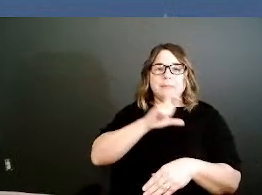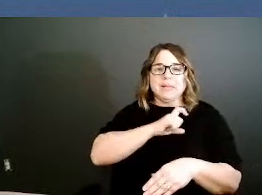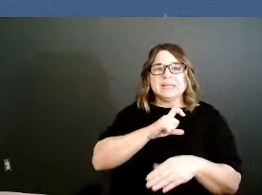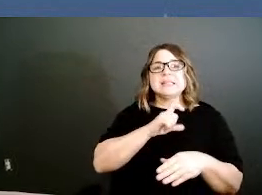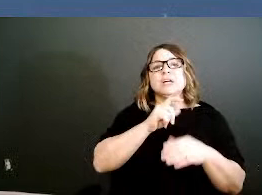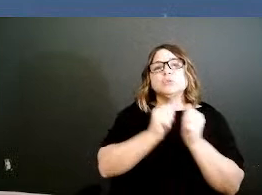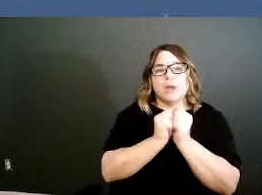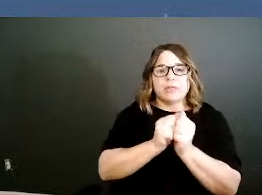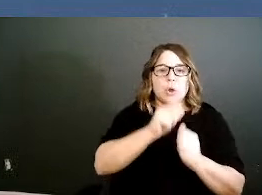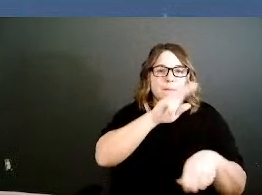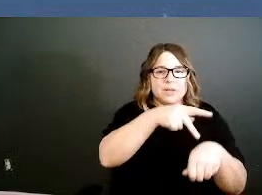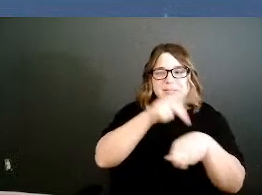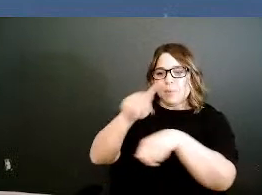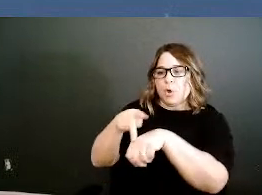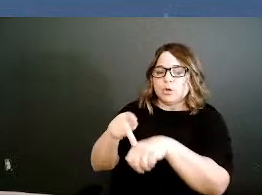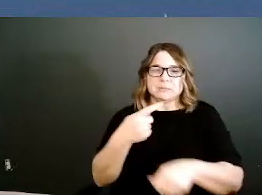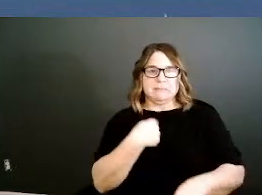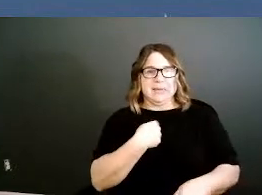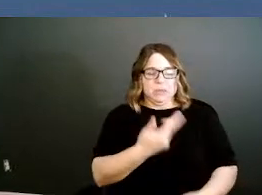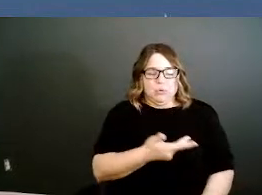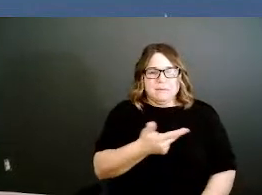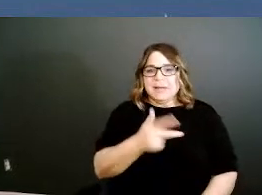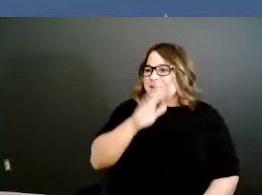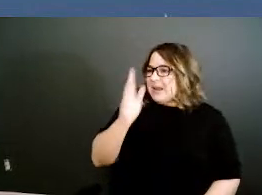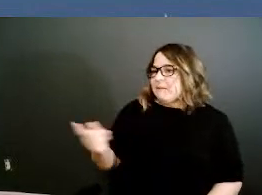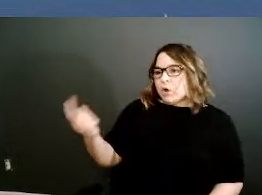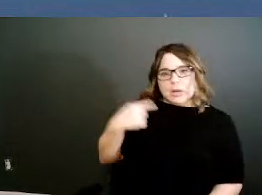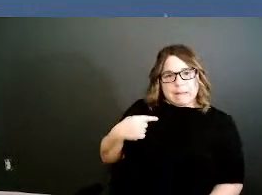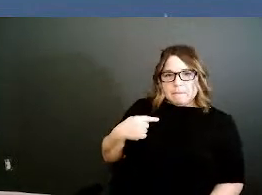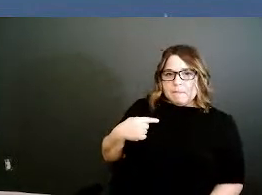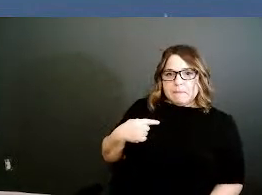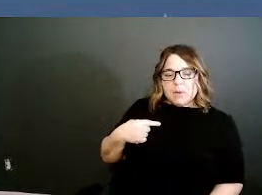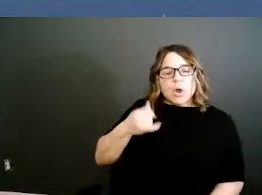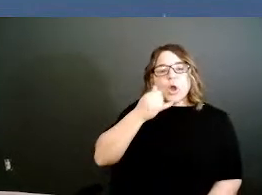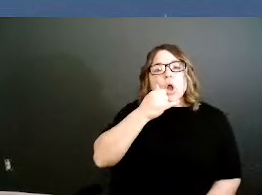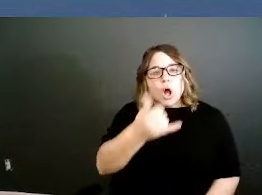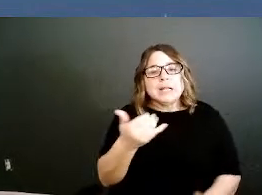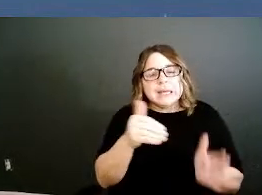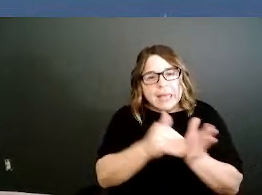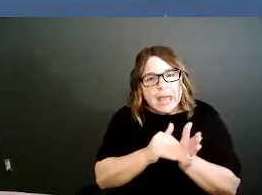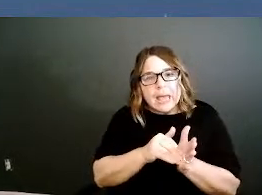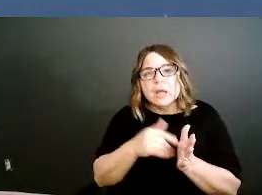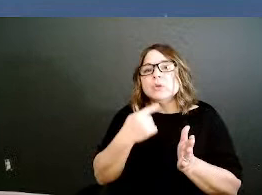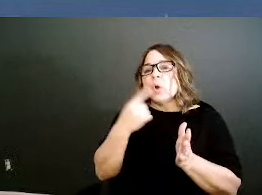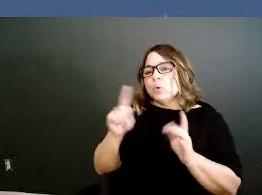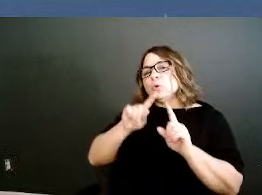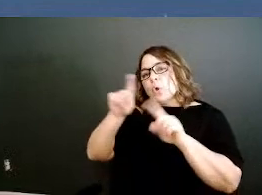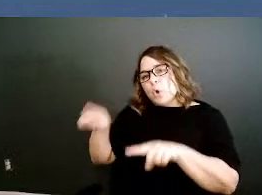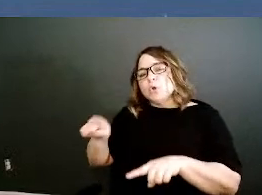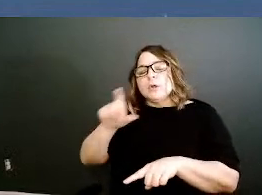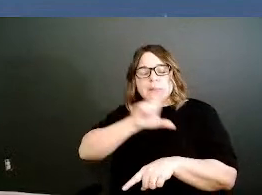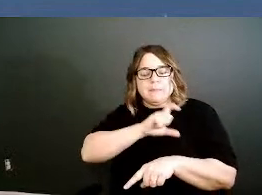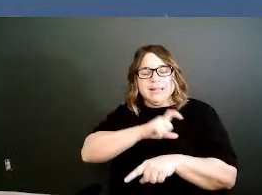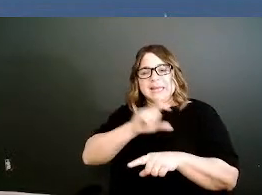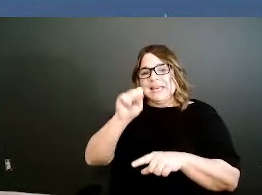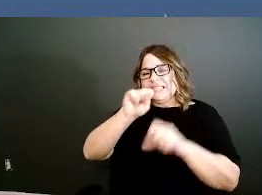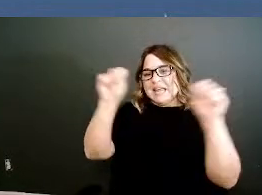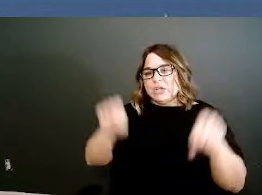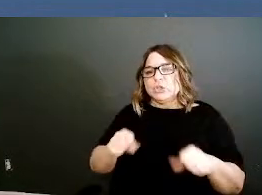JUSTICE FOR MY CHILD. THAT MAN WAS NEVER ARRESTED. IN FACT HE WAS EVEN A DOOR KNOCKER FOR